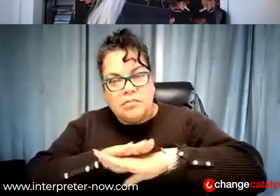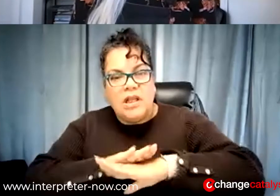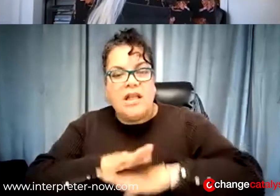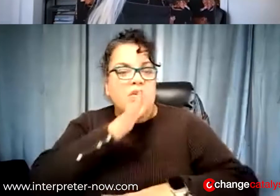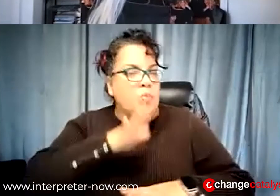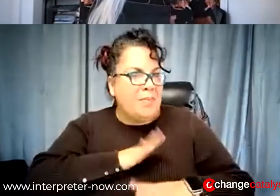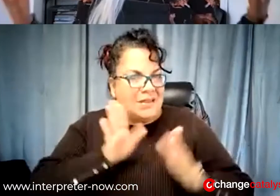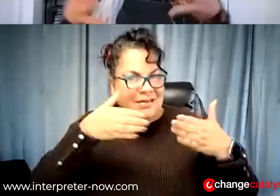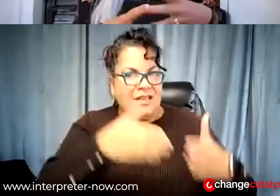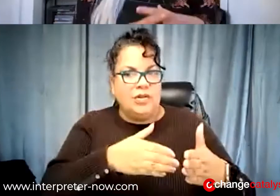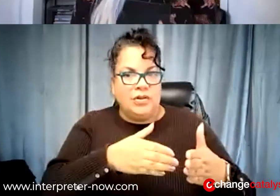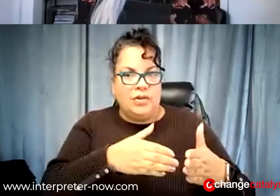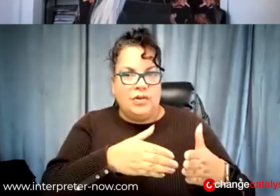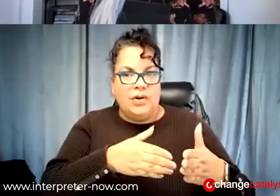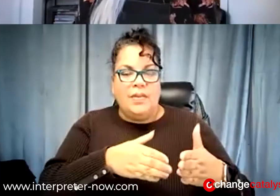the sense that that is baked into the core, right?